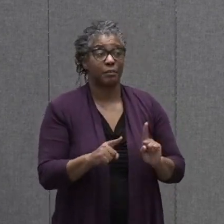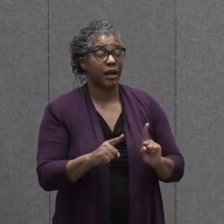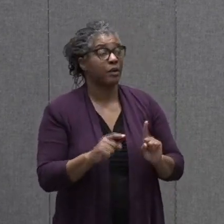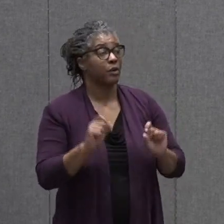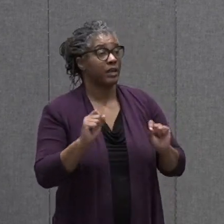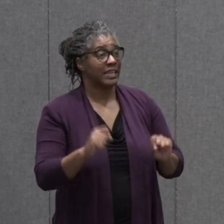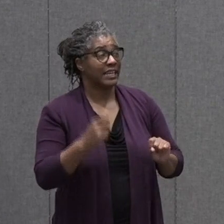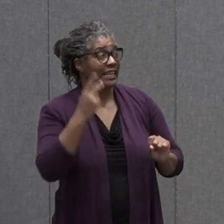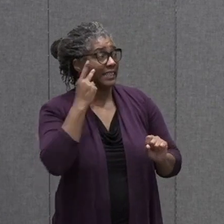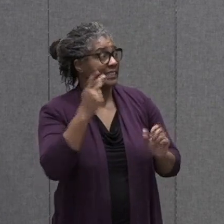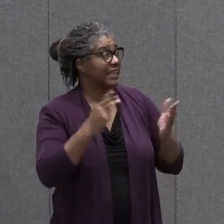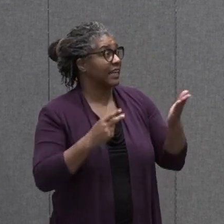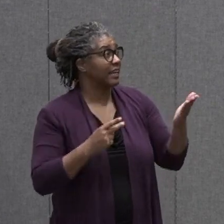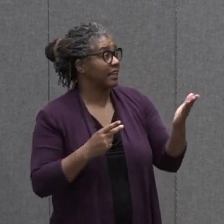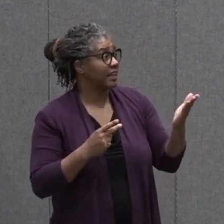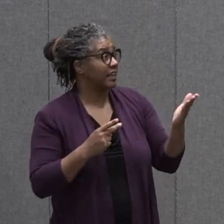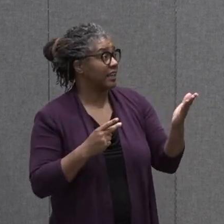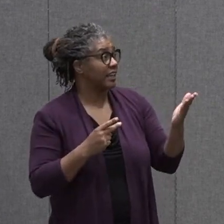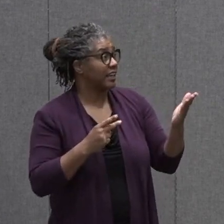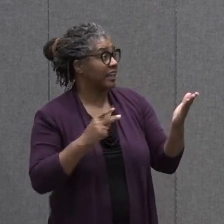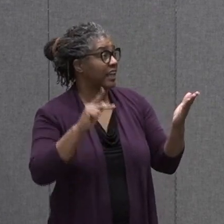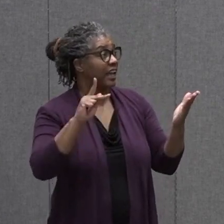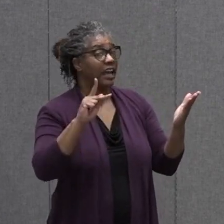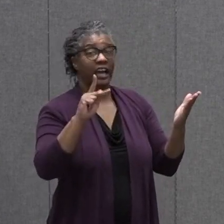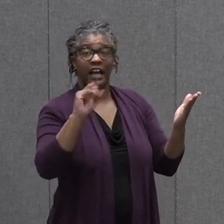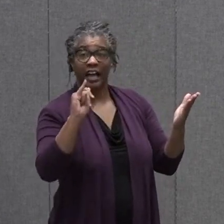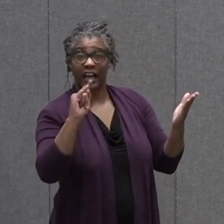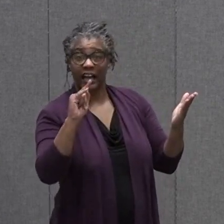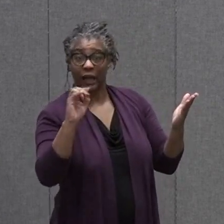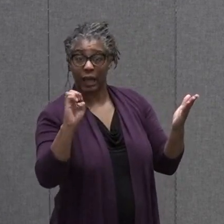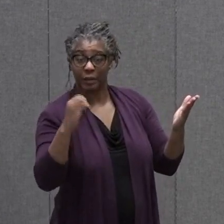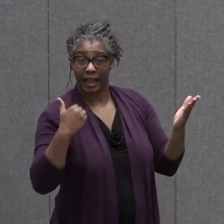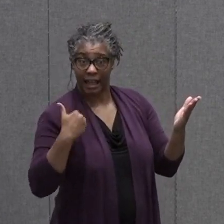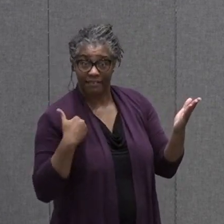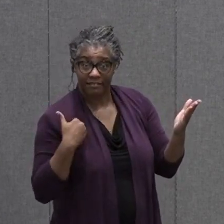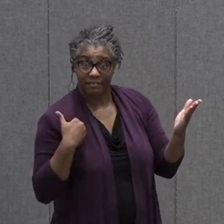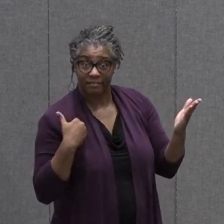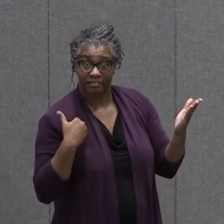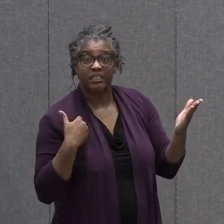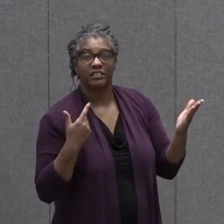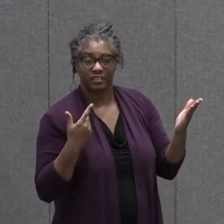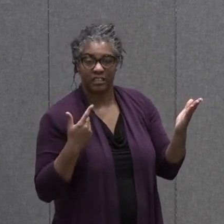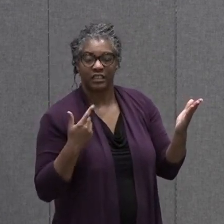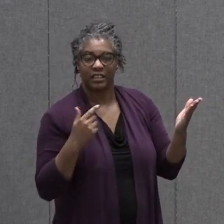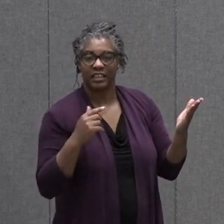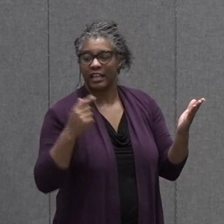to make a new word. So I'm going to build the word kit. Kuh-i-t,